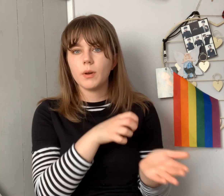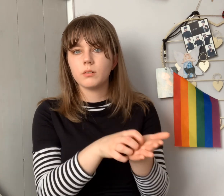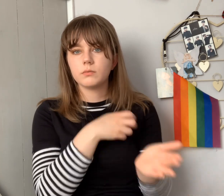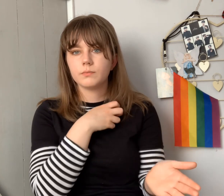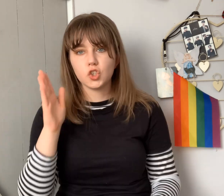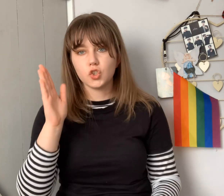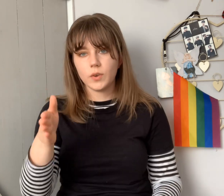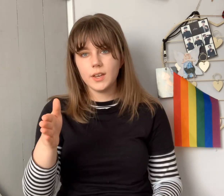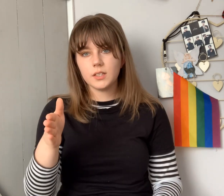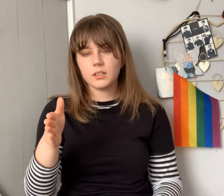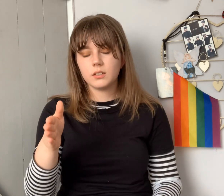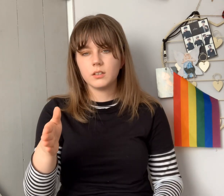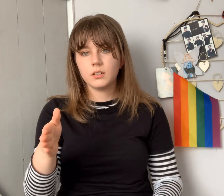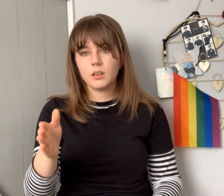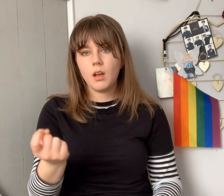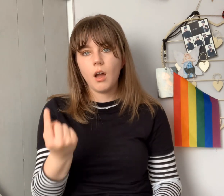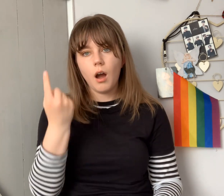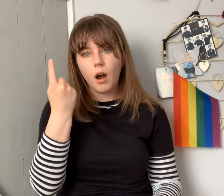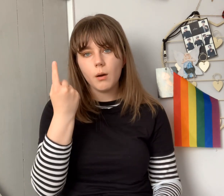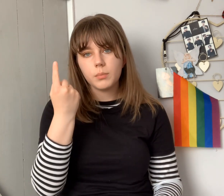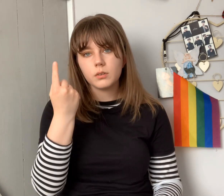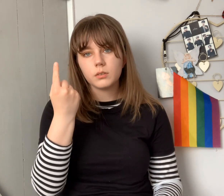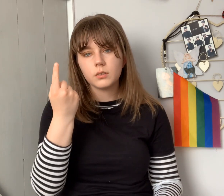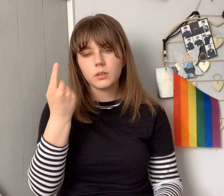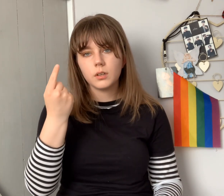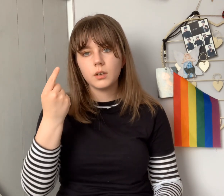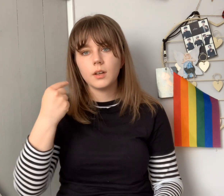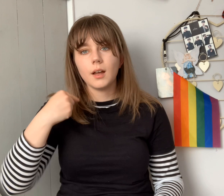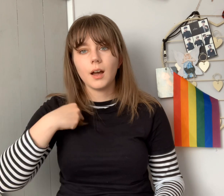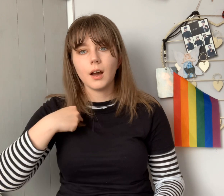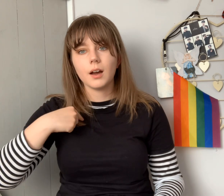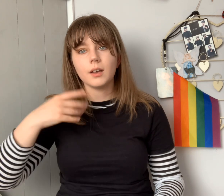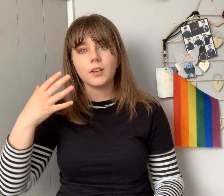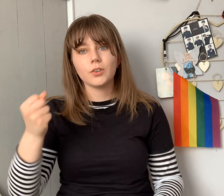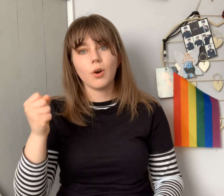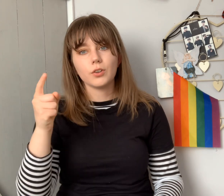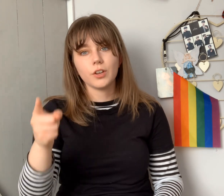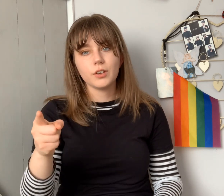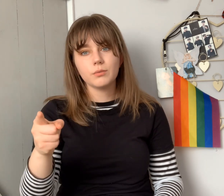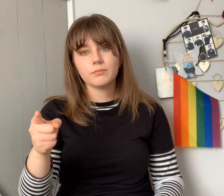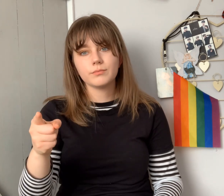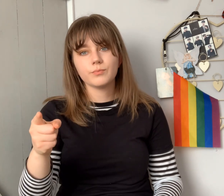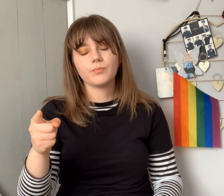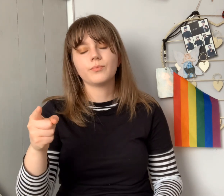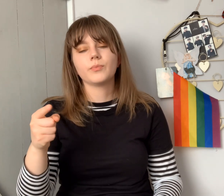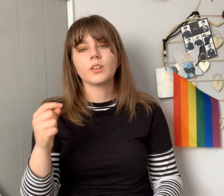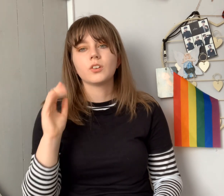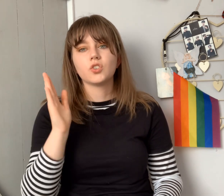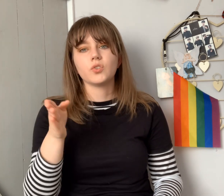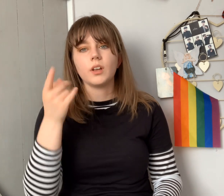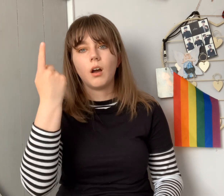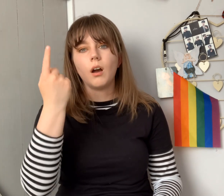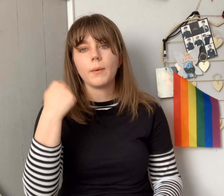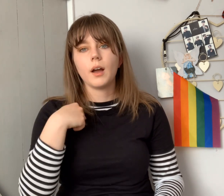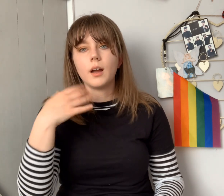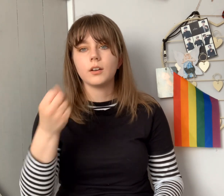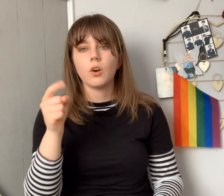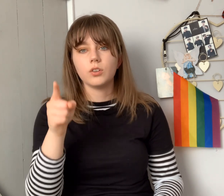"Straight up I got you" x2